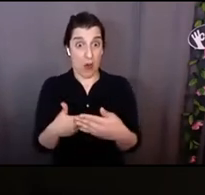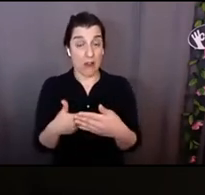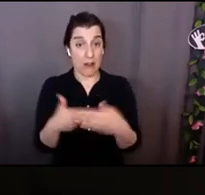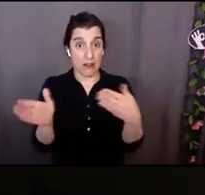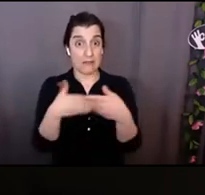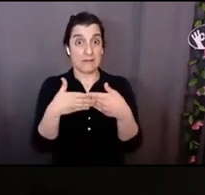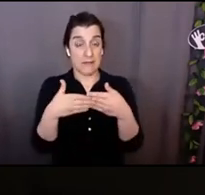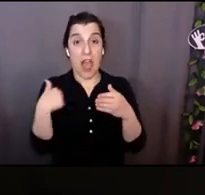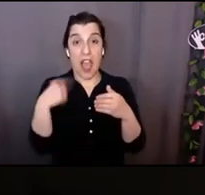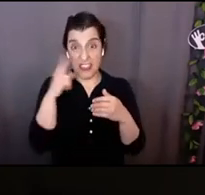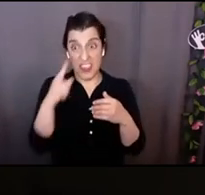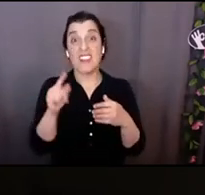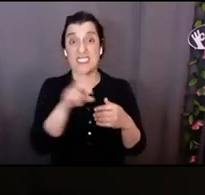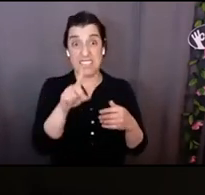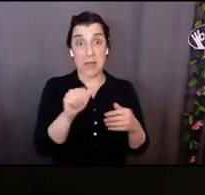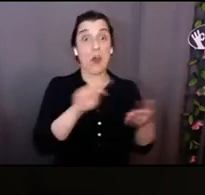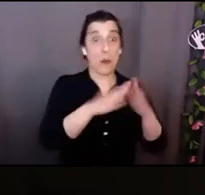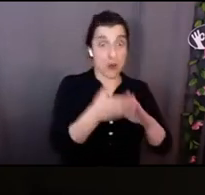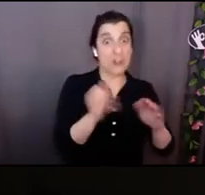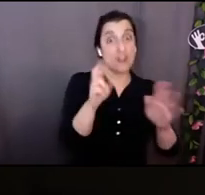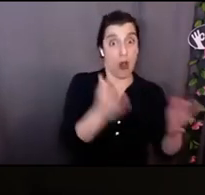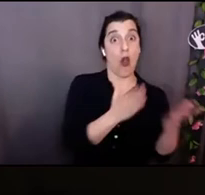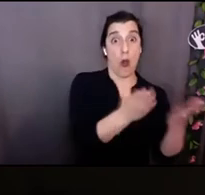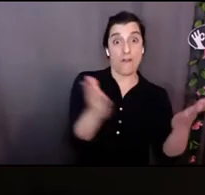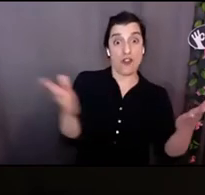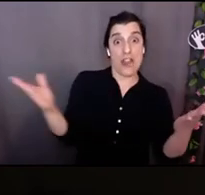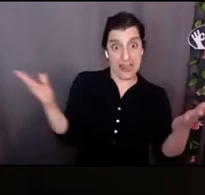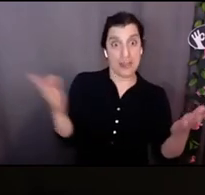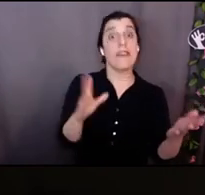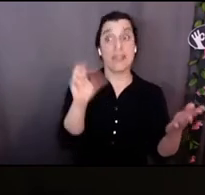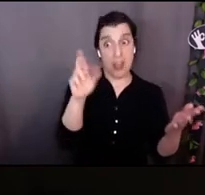are valuable to those who have not identified as such. Um,